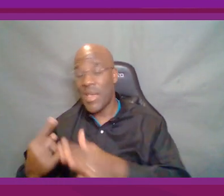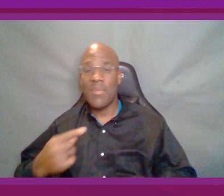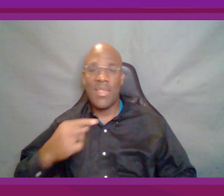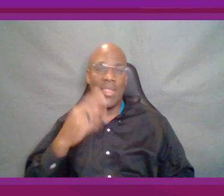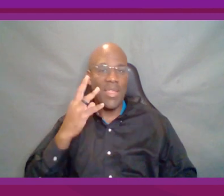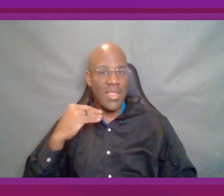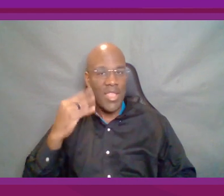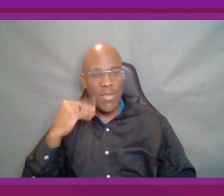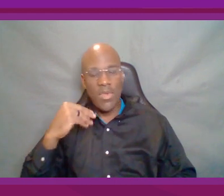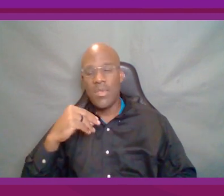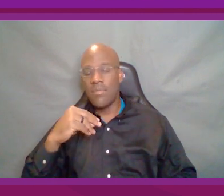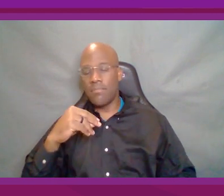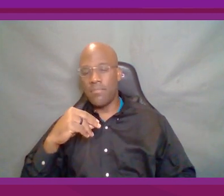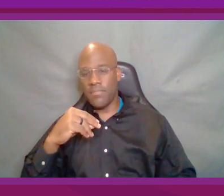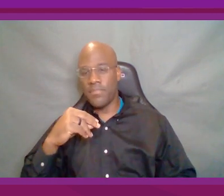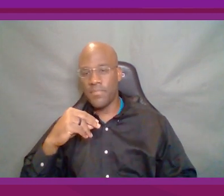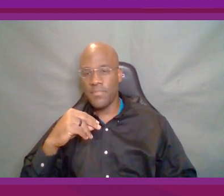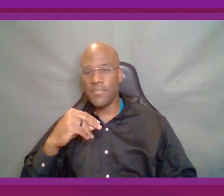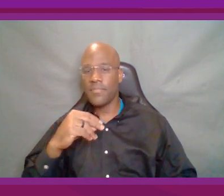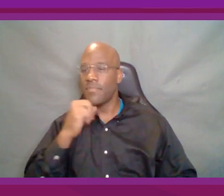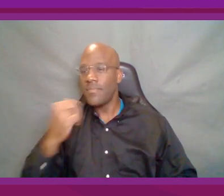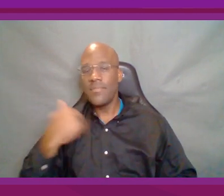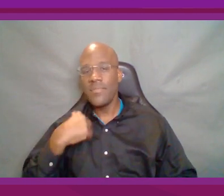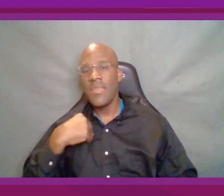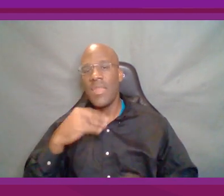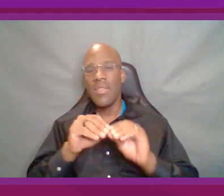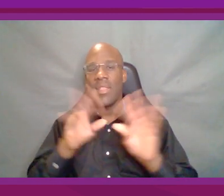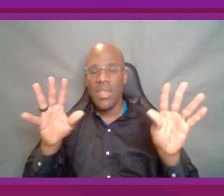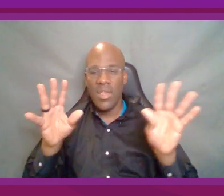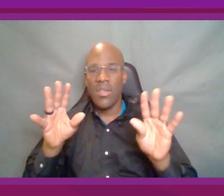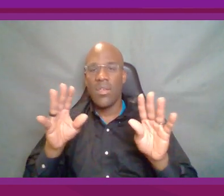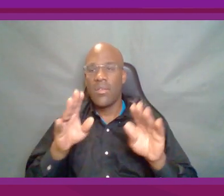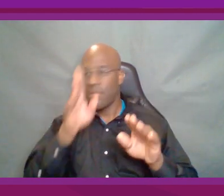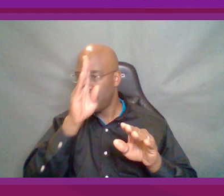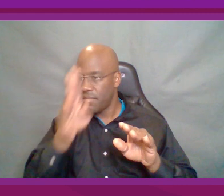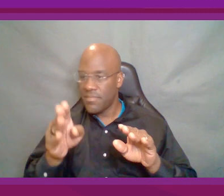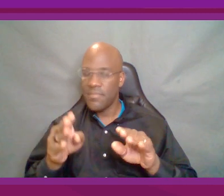experiences of not getting clear and direct constructive feedback